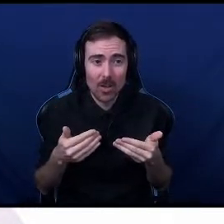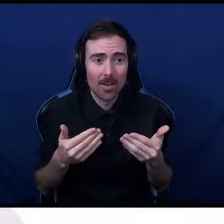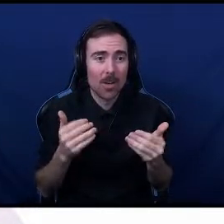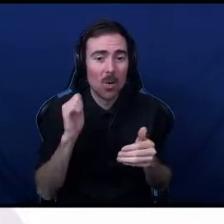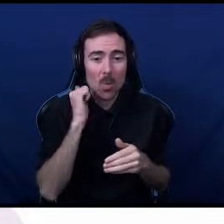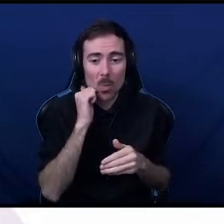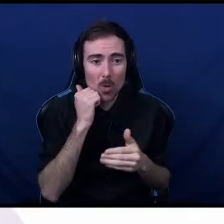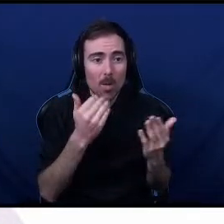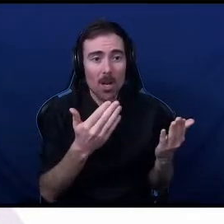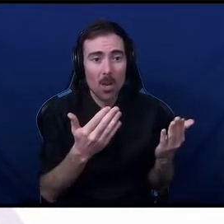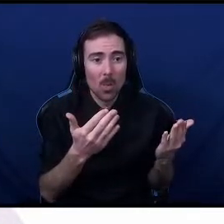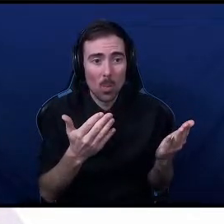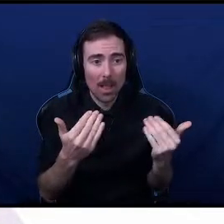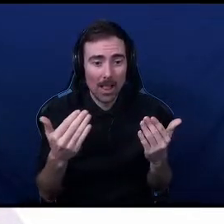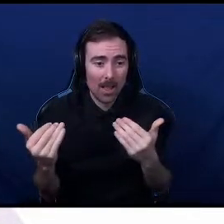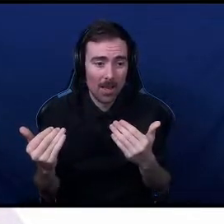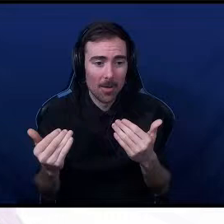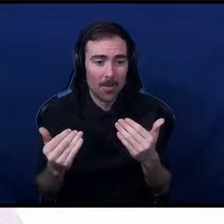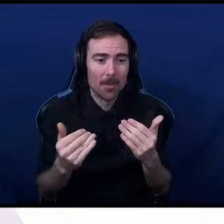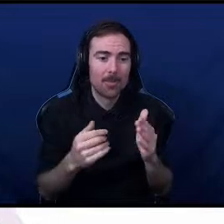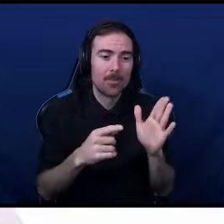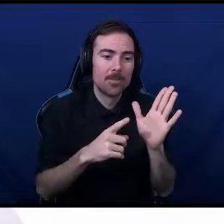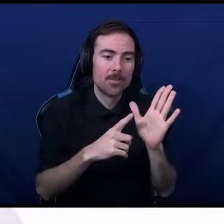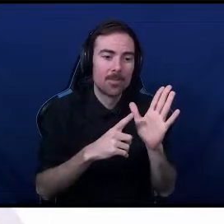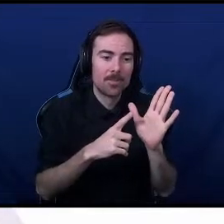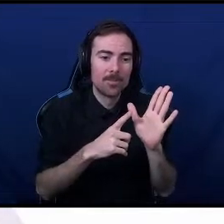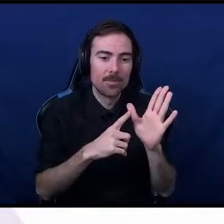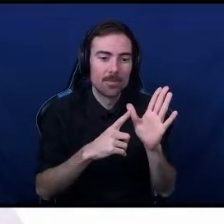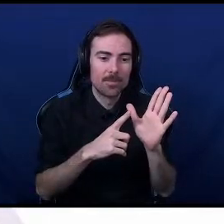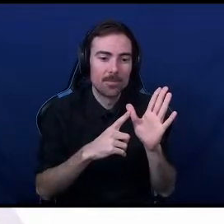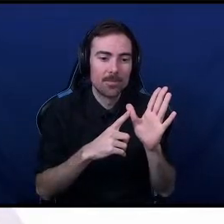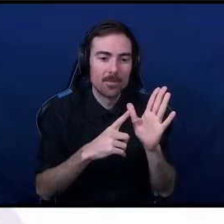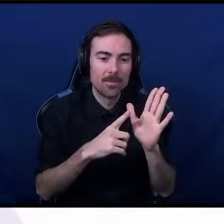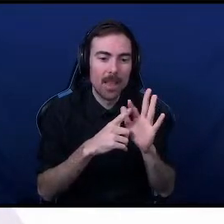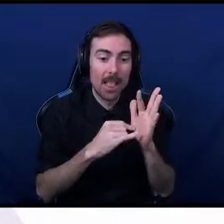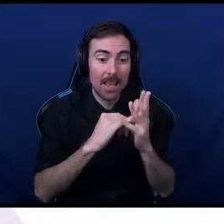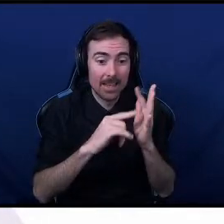Eloise, to Pete and thanks to the beauty of technology we have Noel